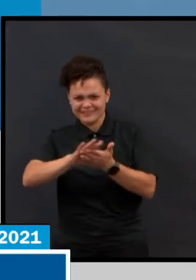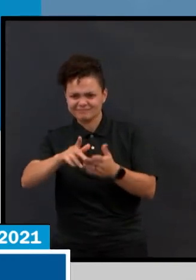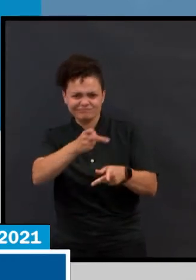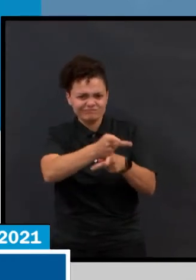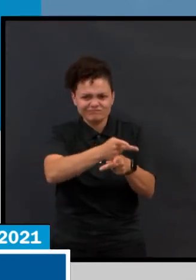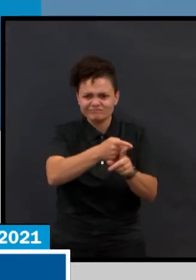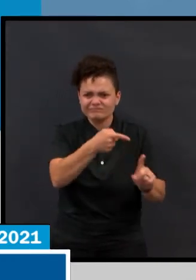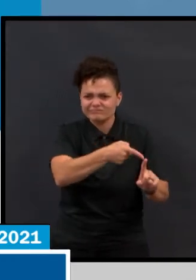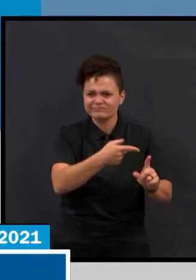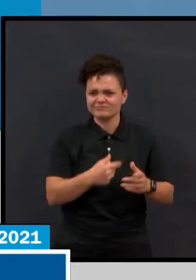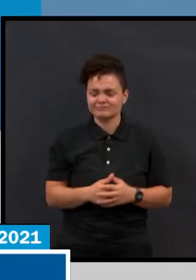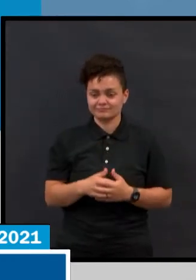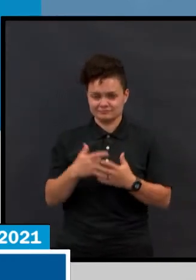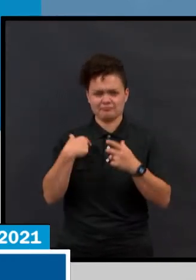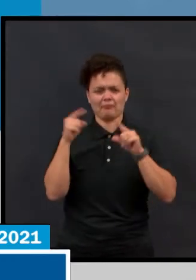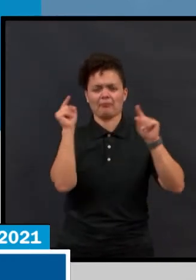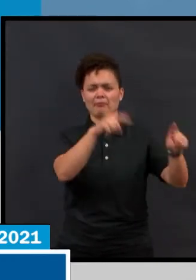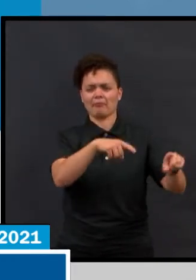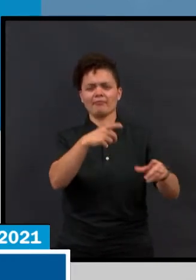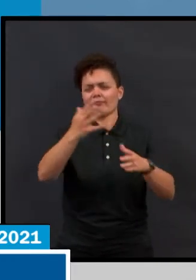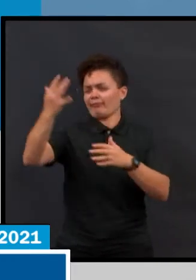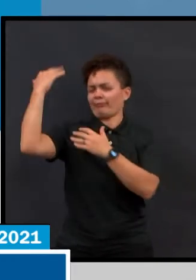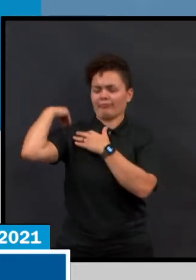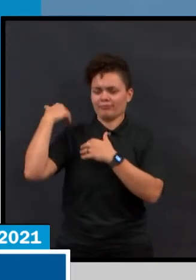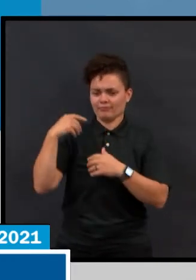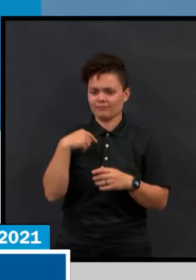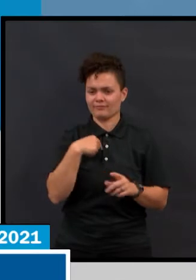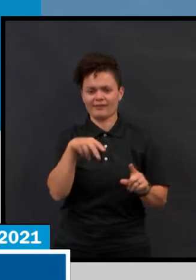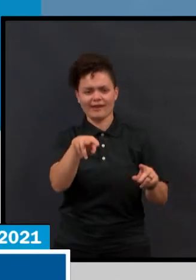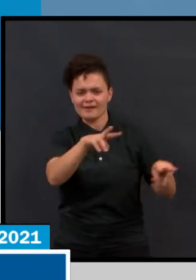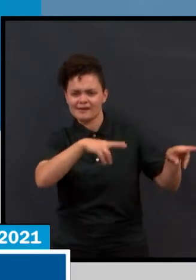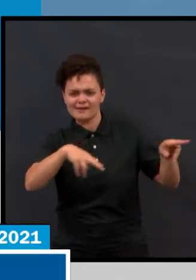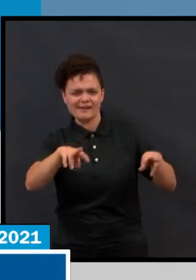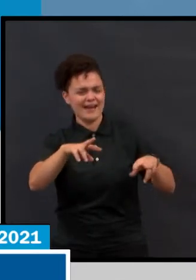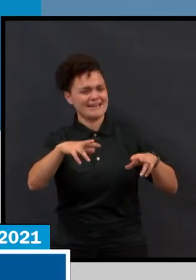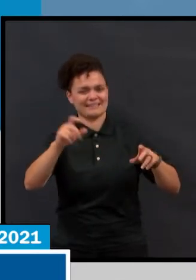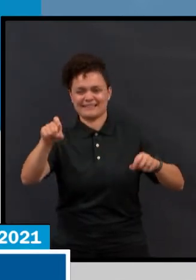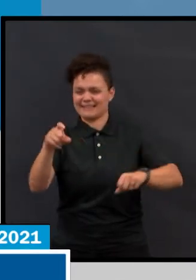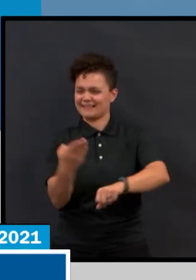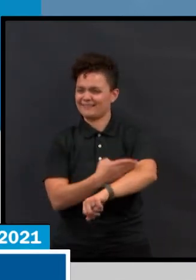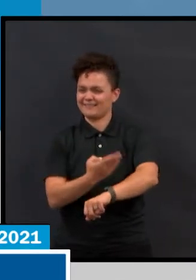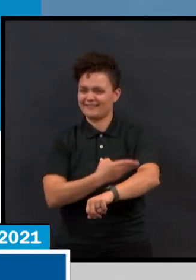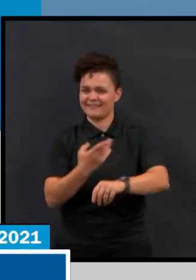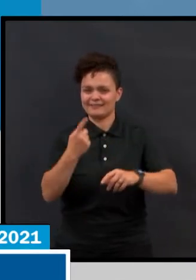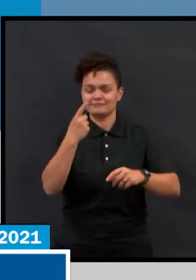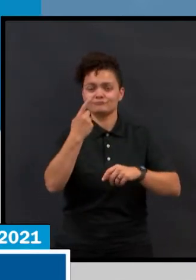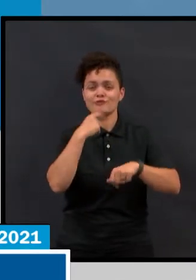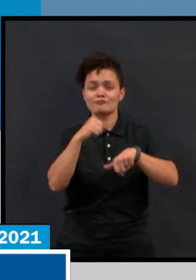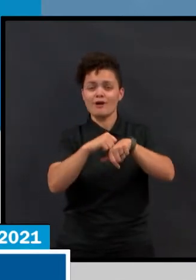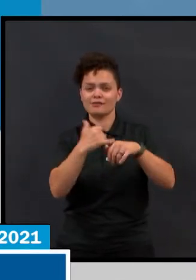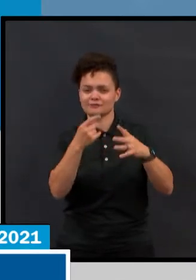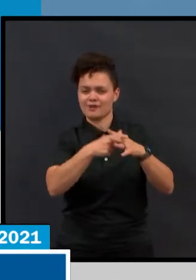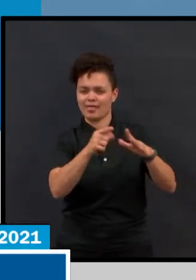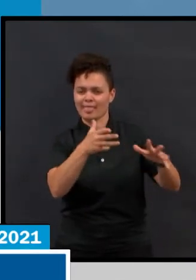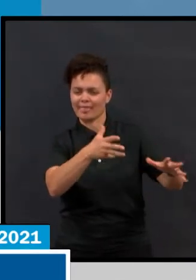i said we got to find a way to rehabilitate this camp and so that families and and groups from our